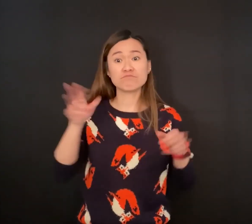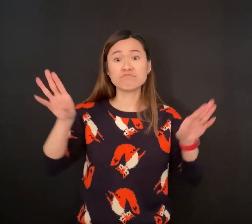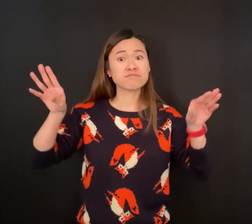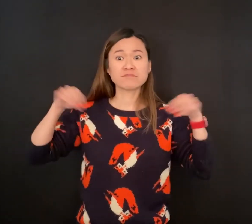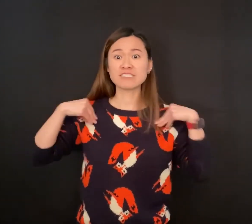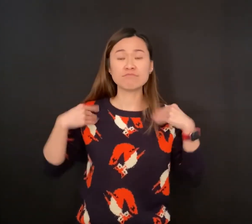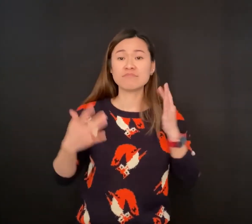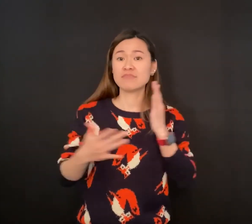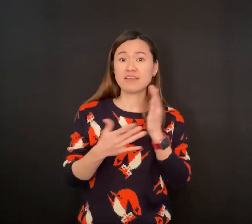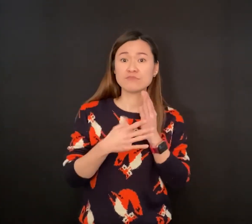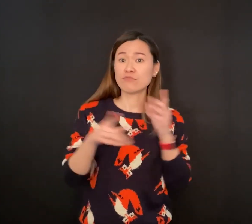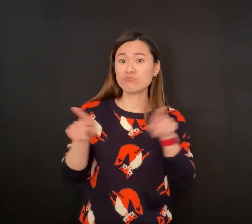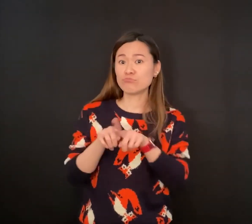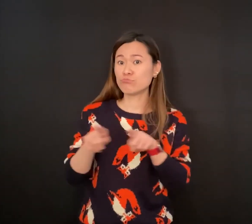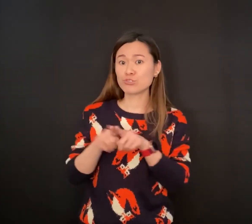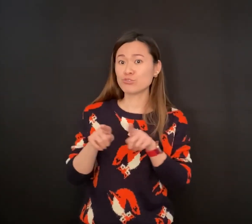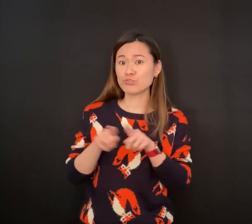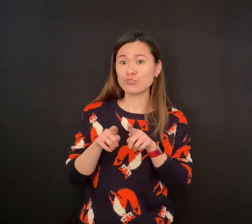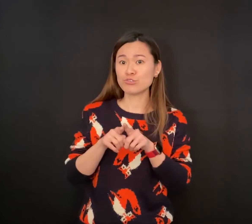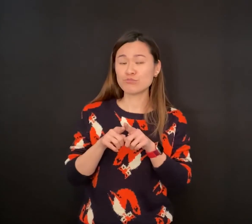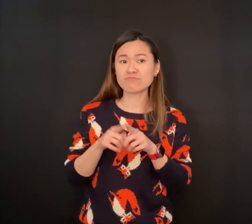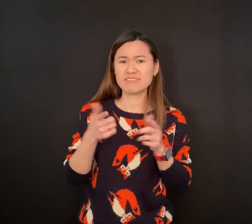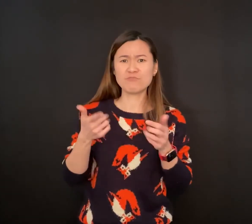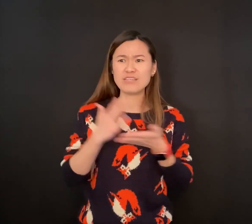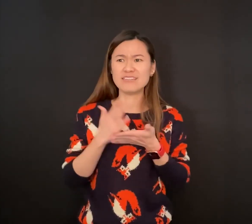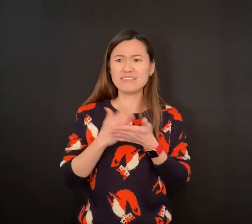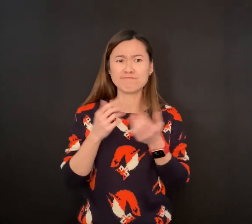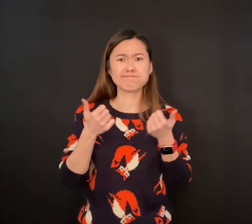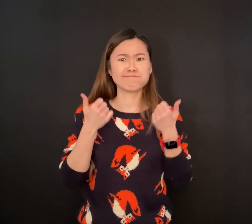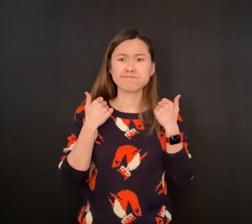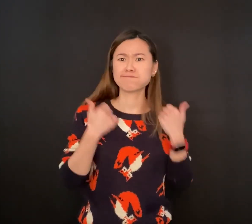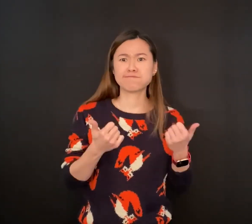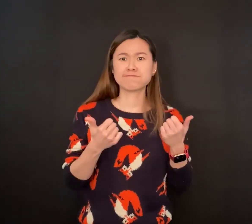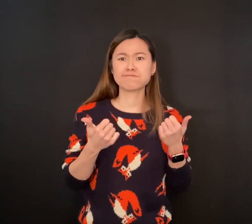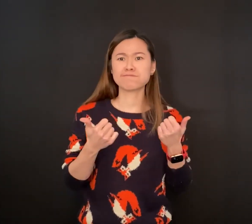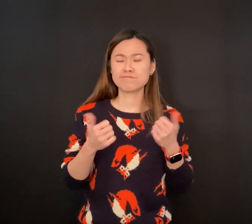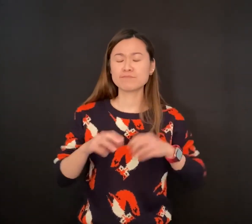We need to accept the technology because it is very useful.